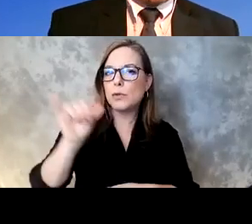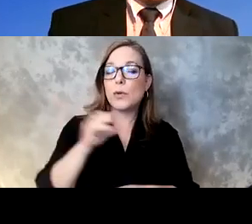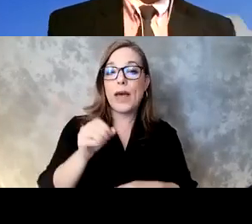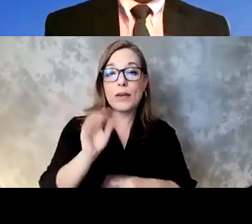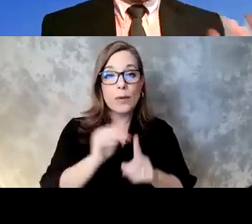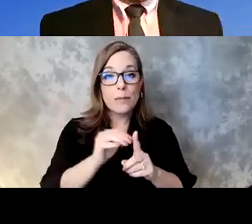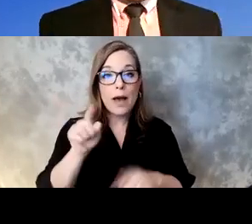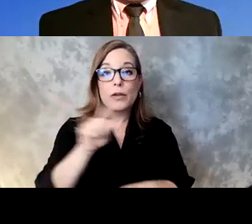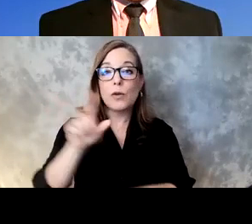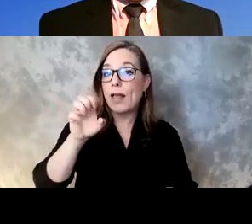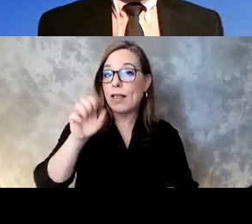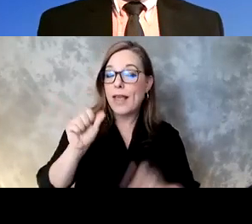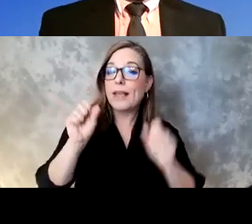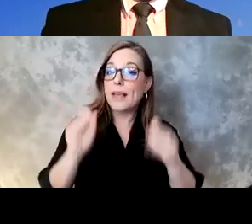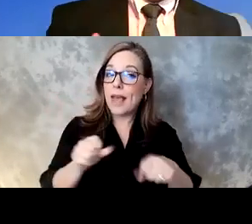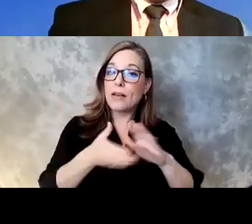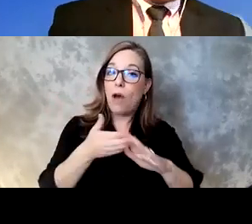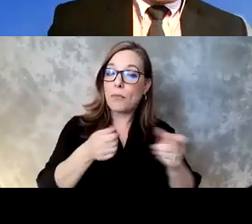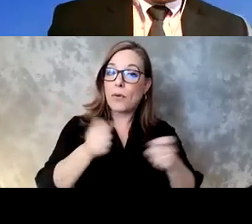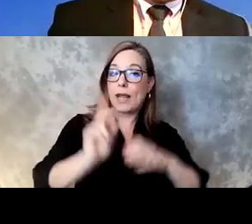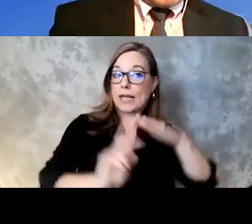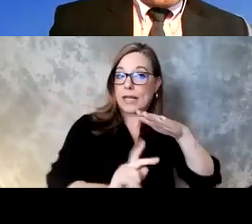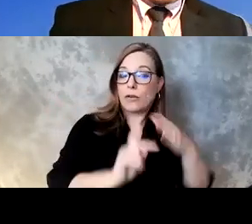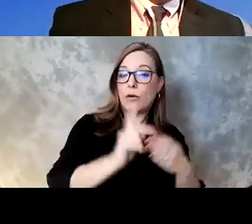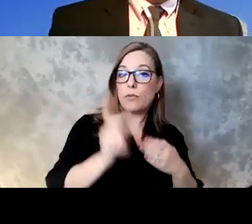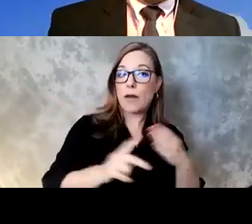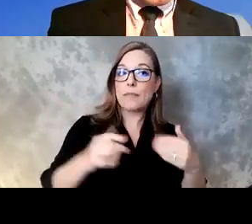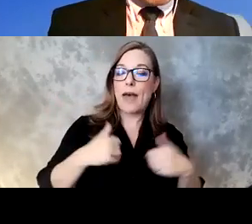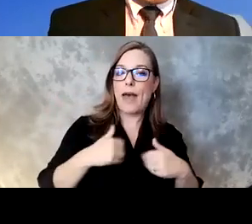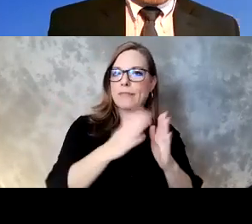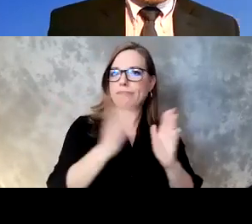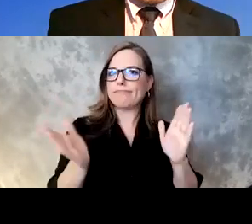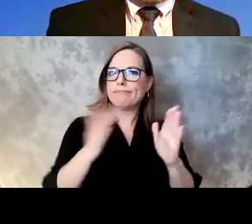to operate Kindergarten programs that have a different length of day then they're TK